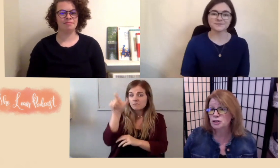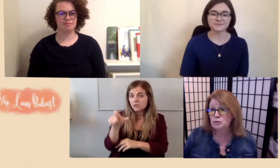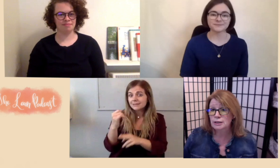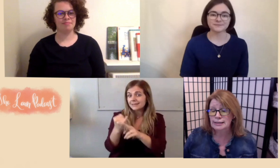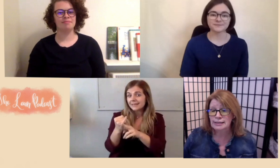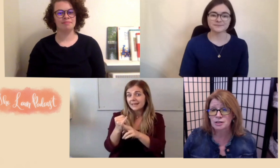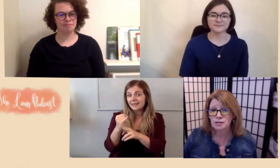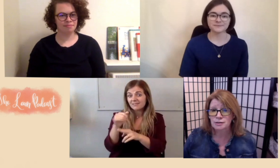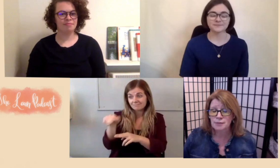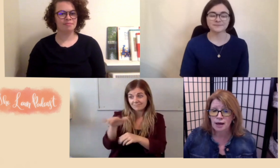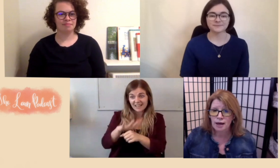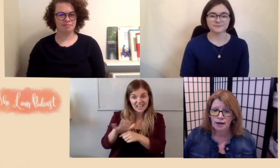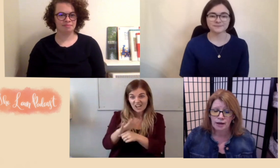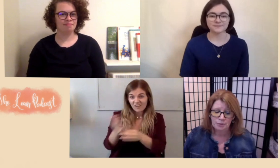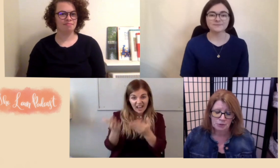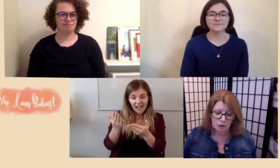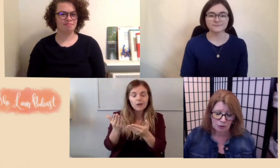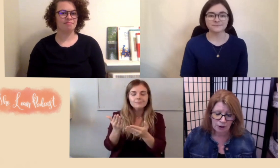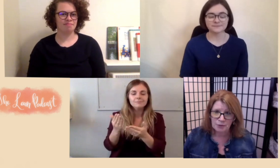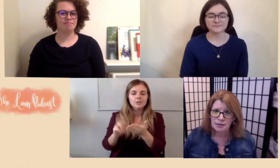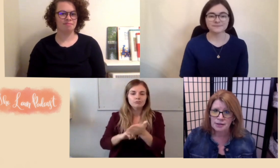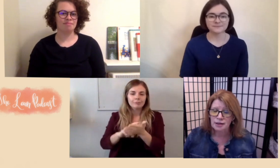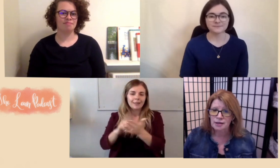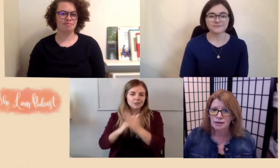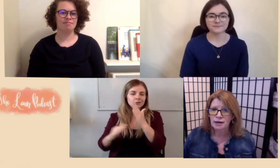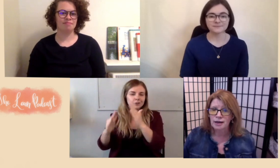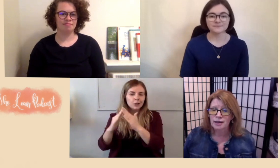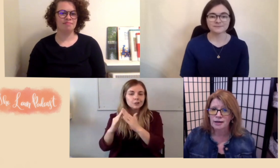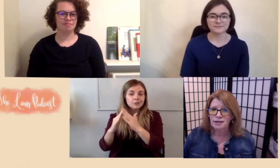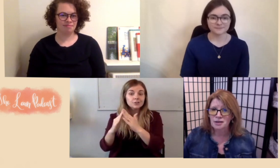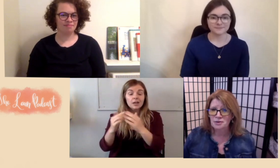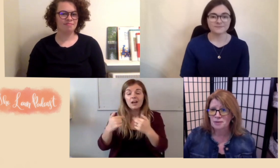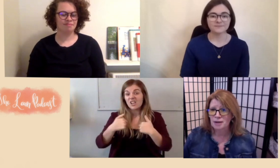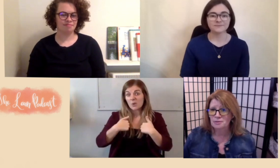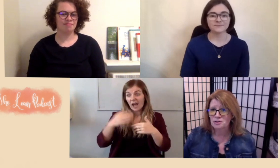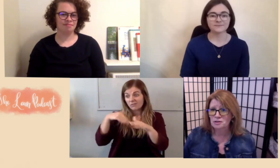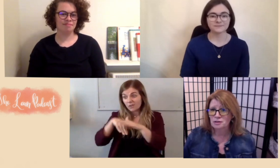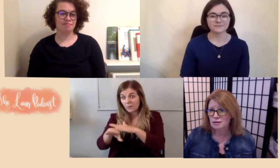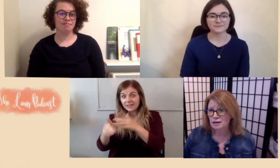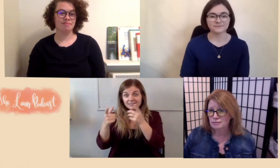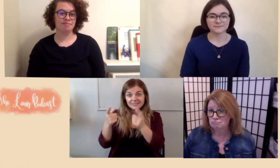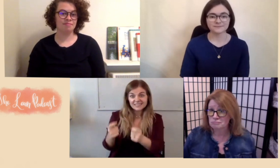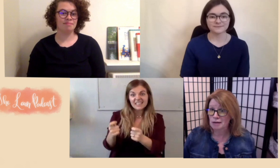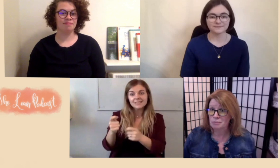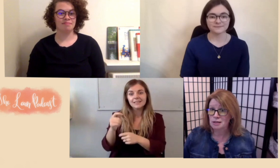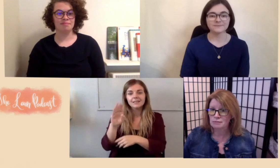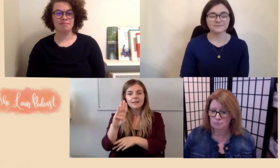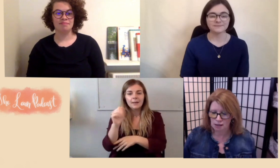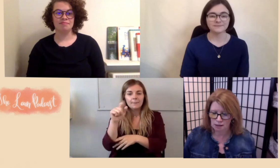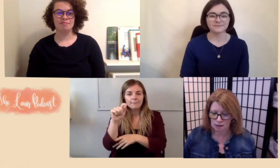I would sit in a Southern Baptist church, not being remotely Southern Baptist,